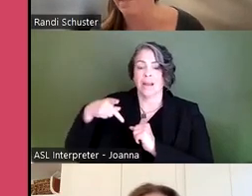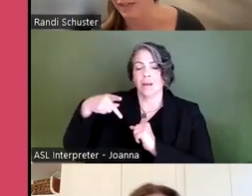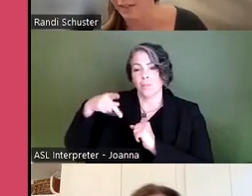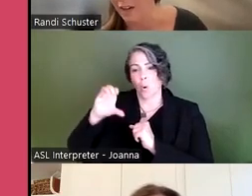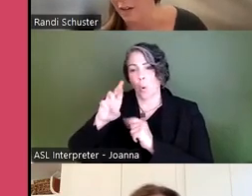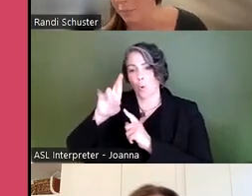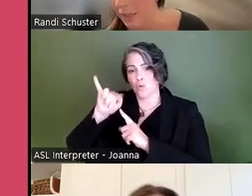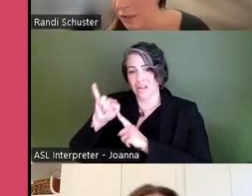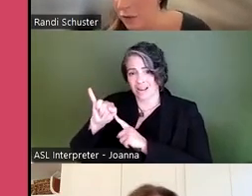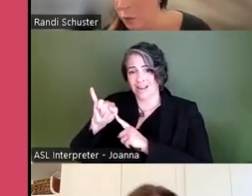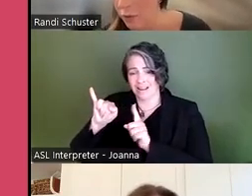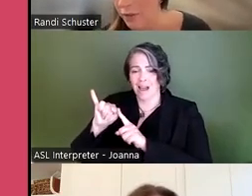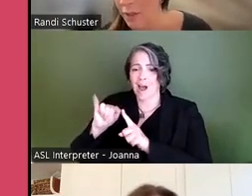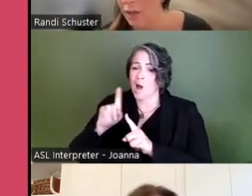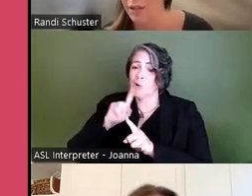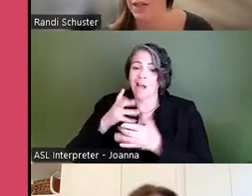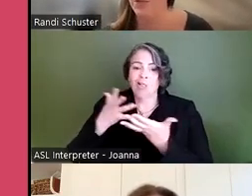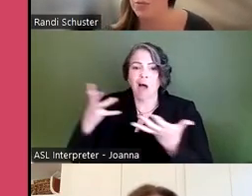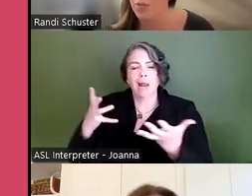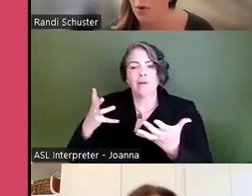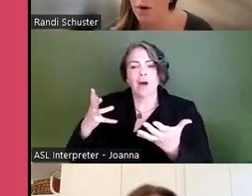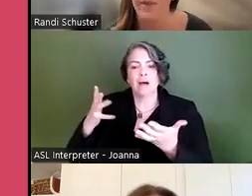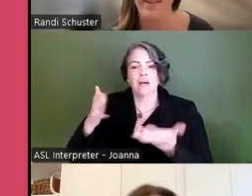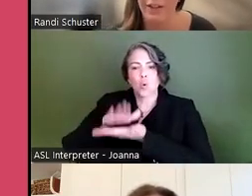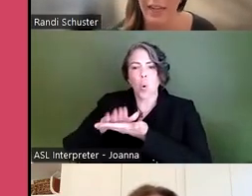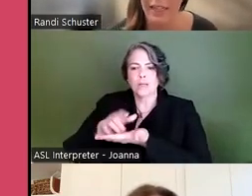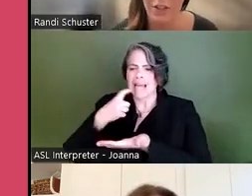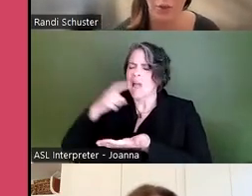mandates that have been placed on schools, a lot of "do more, without any additional